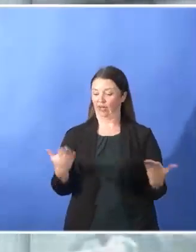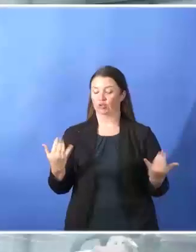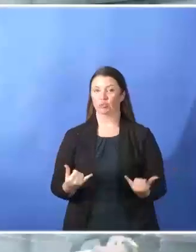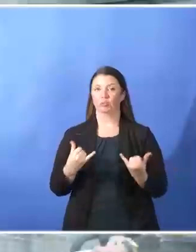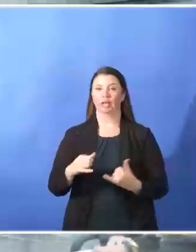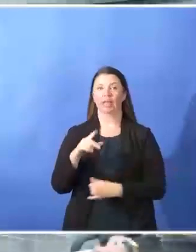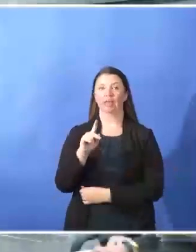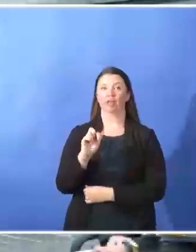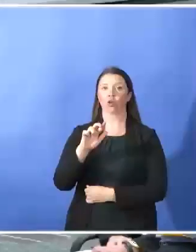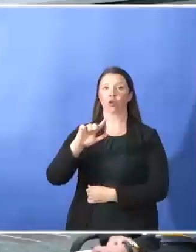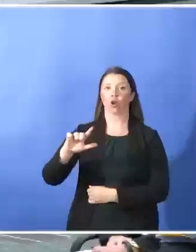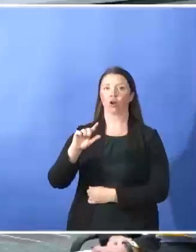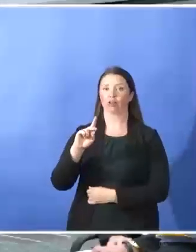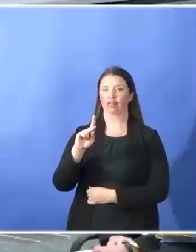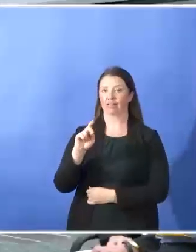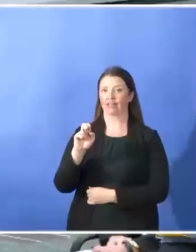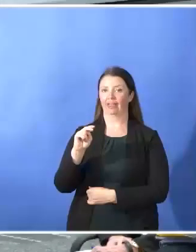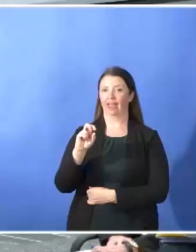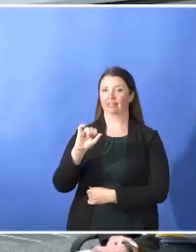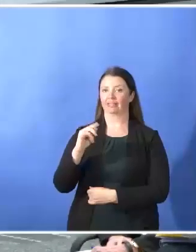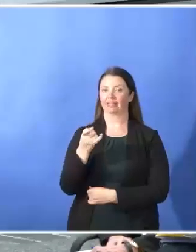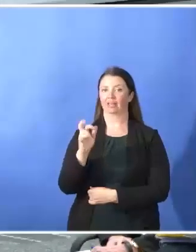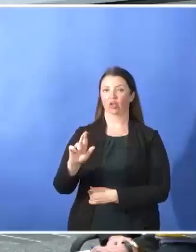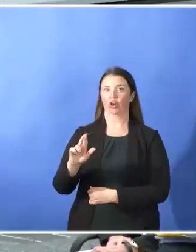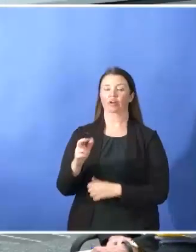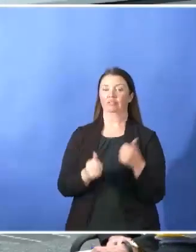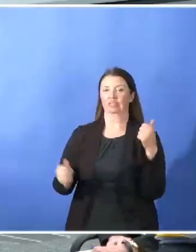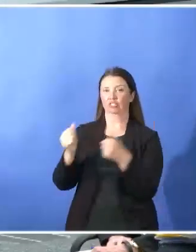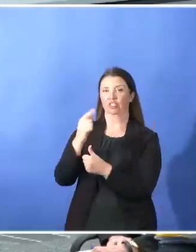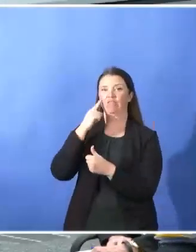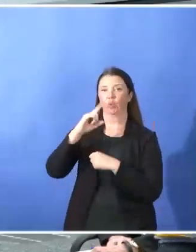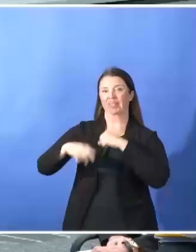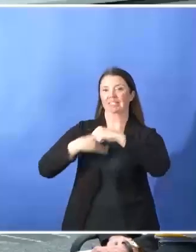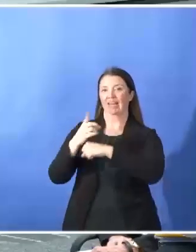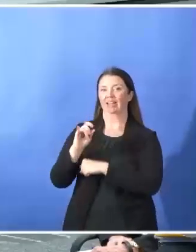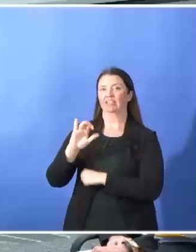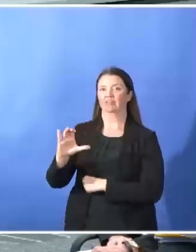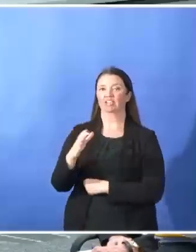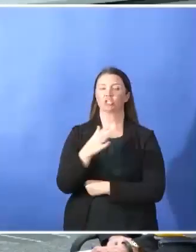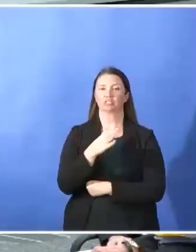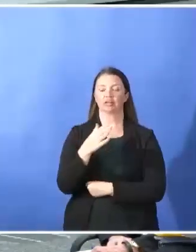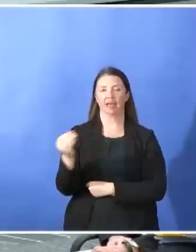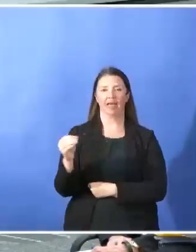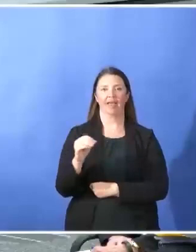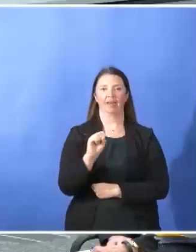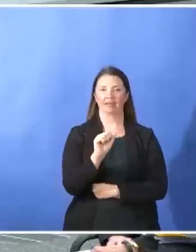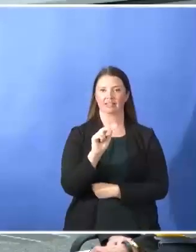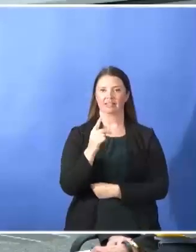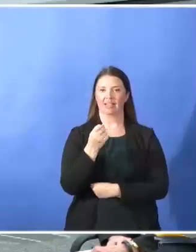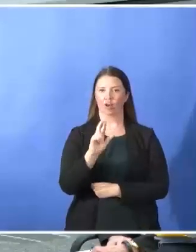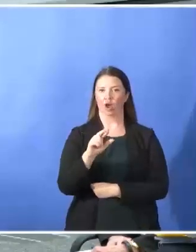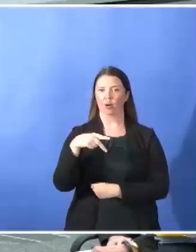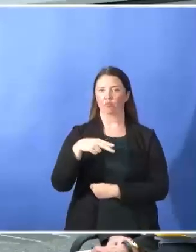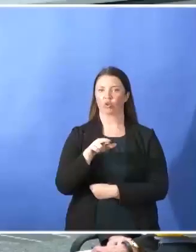INTERNATIONAL BUREAU SATELLITE DIVISION AND AN ELECTRONICS ENGINEER IN THE SATELLITE DIVISION.